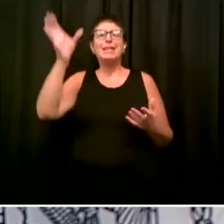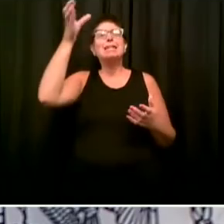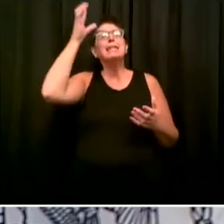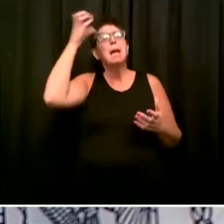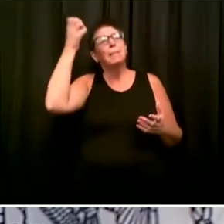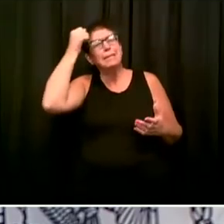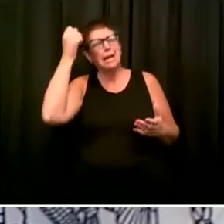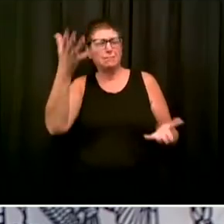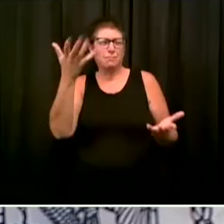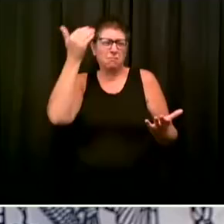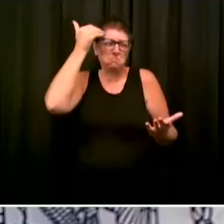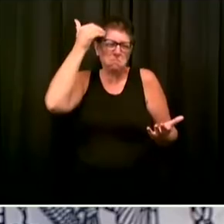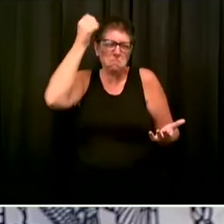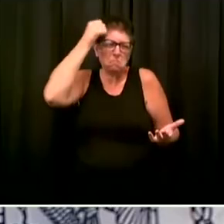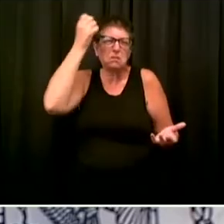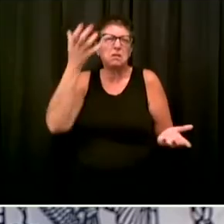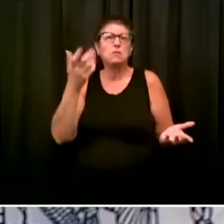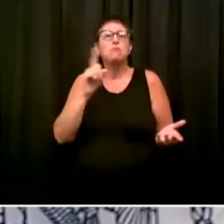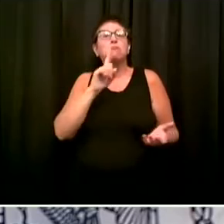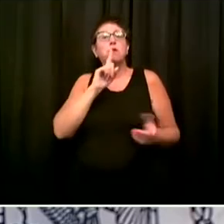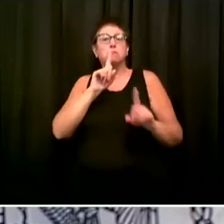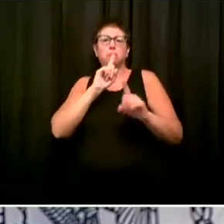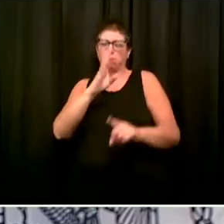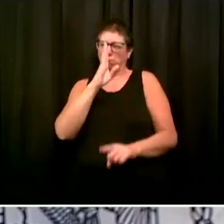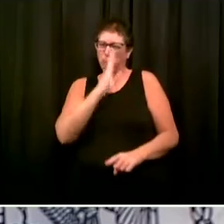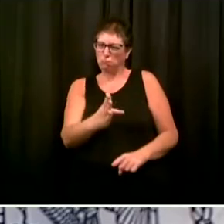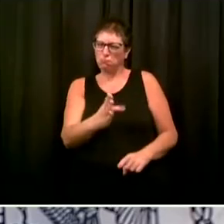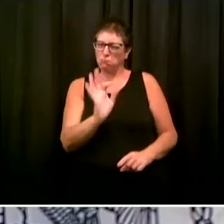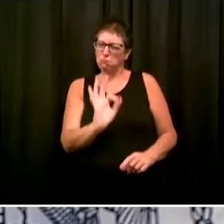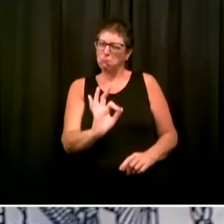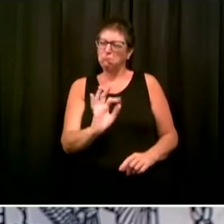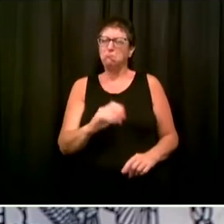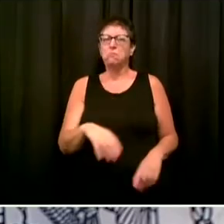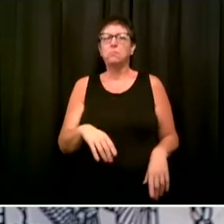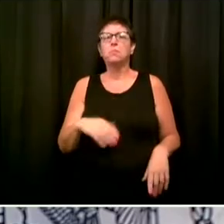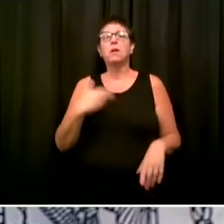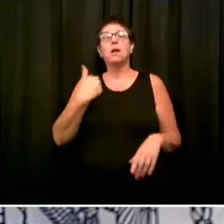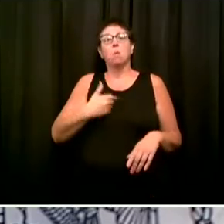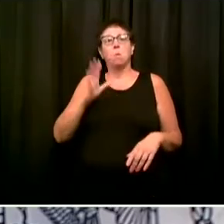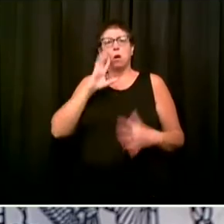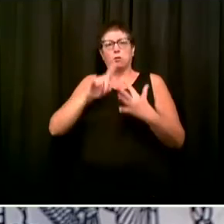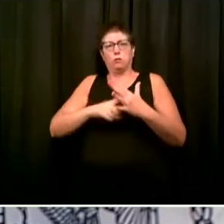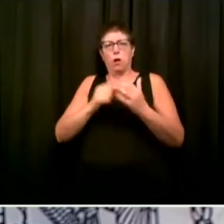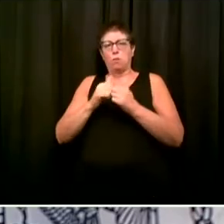GREAT QUETSIO.N